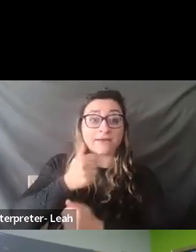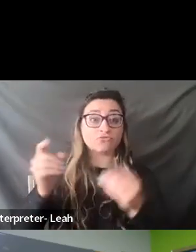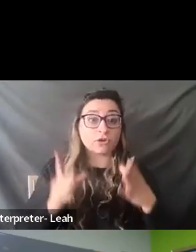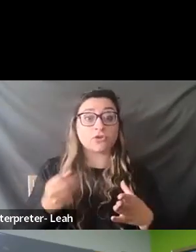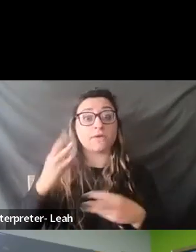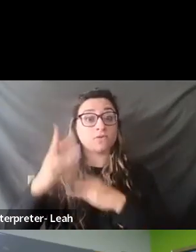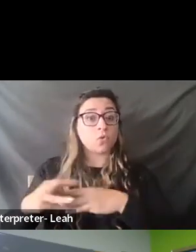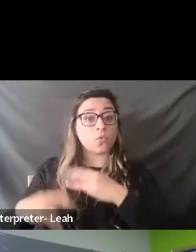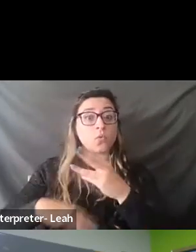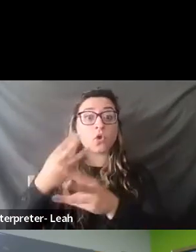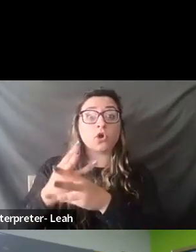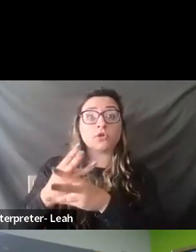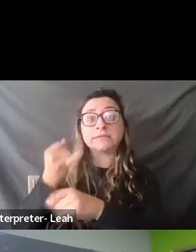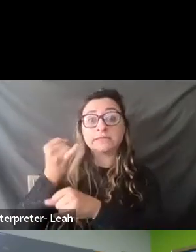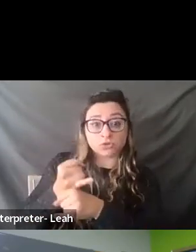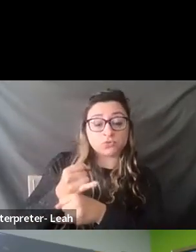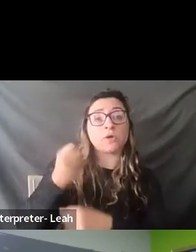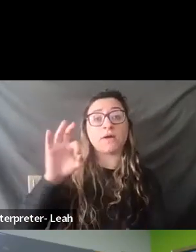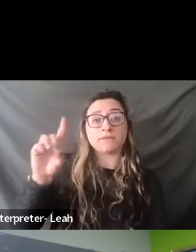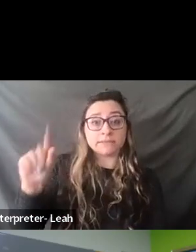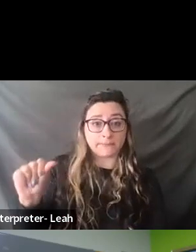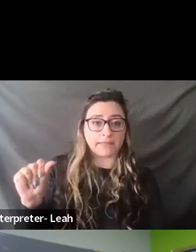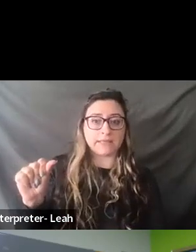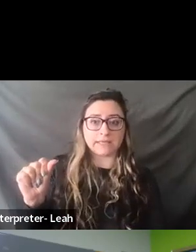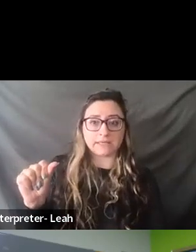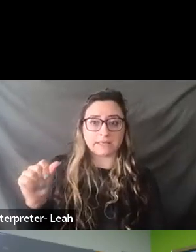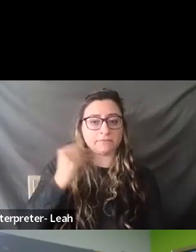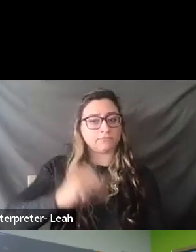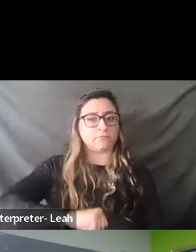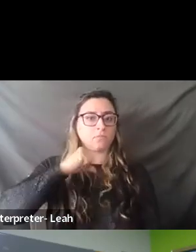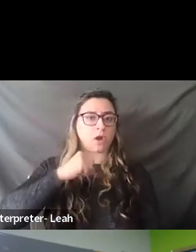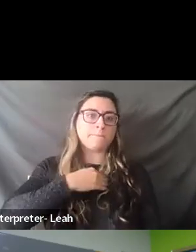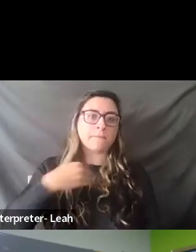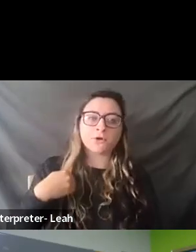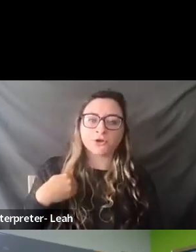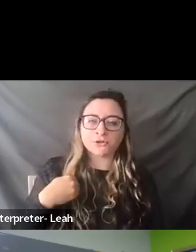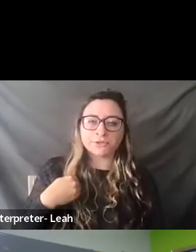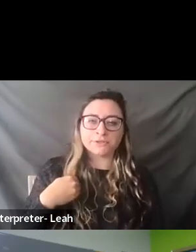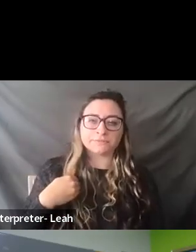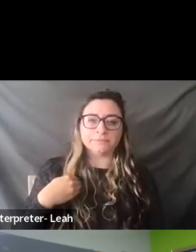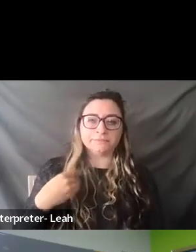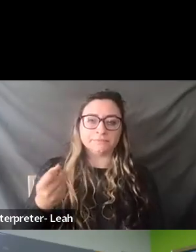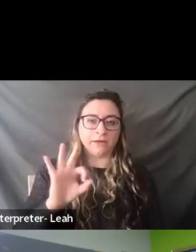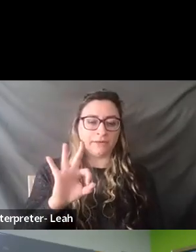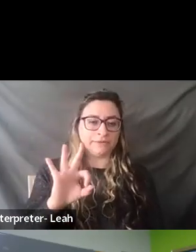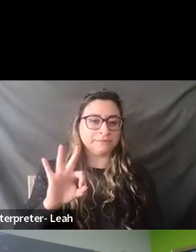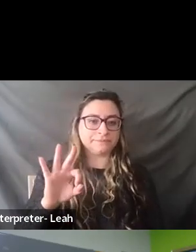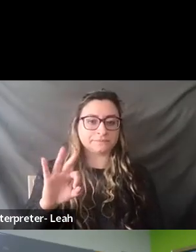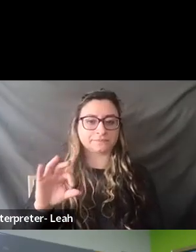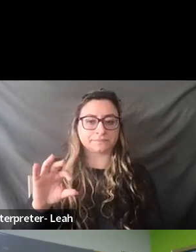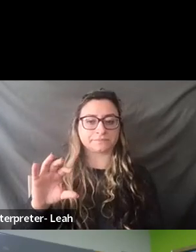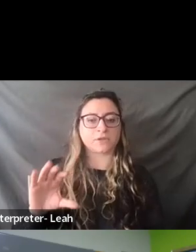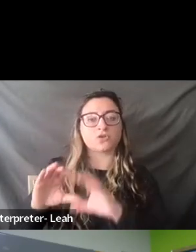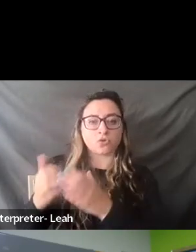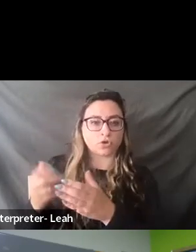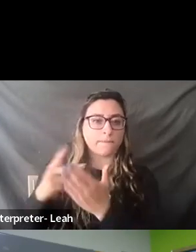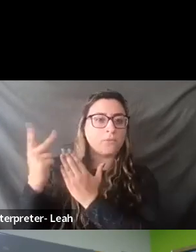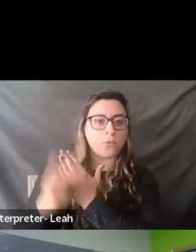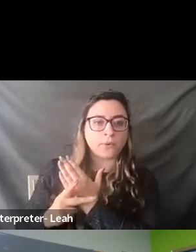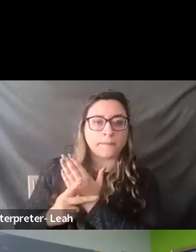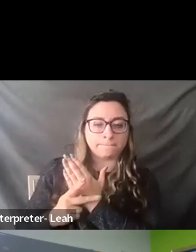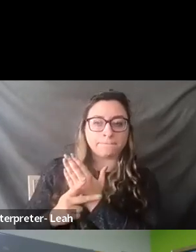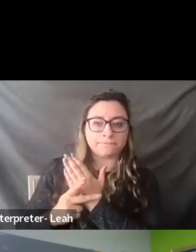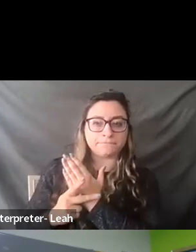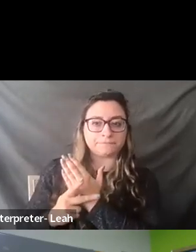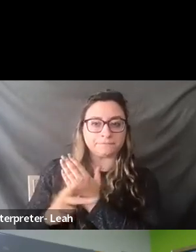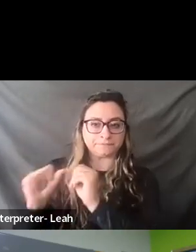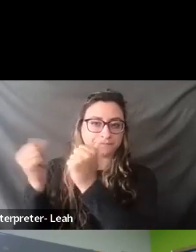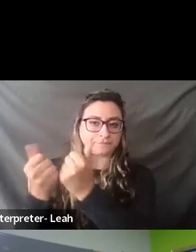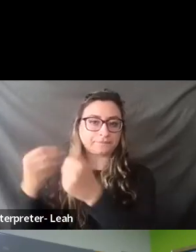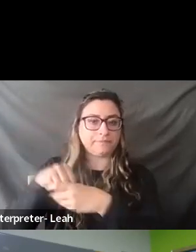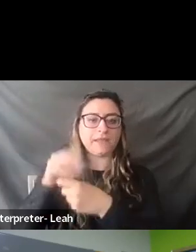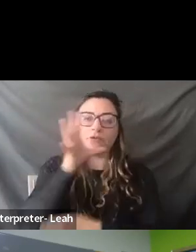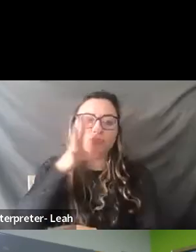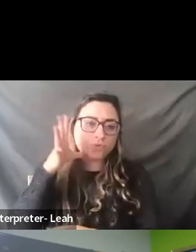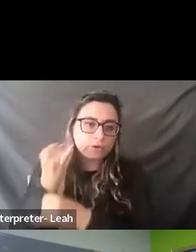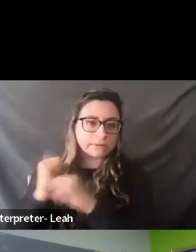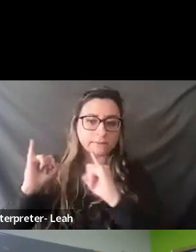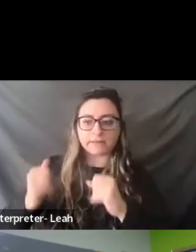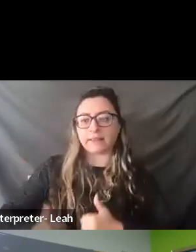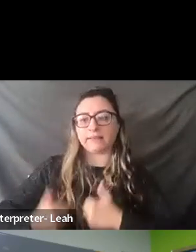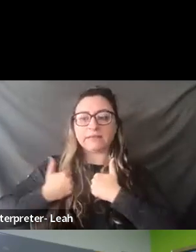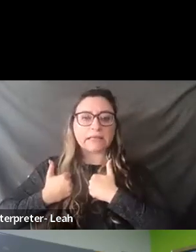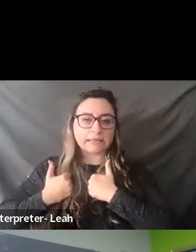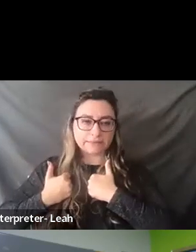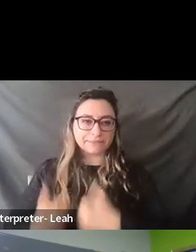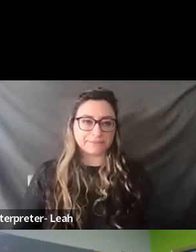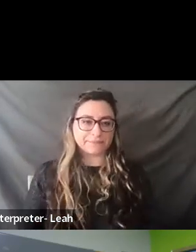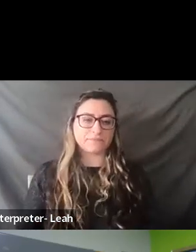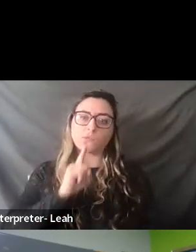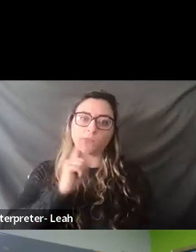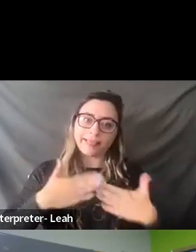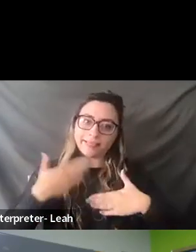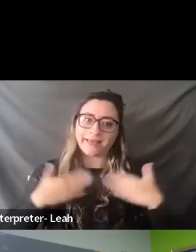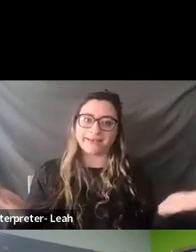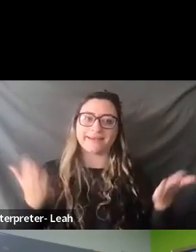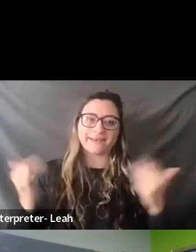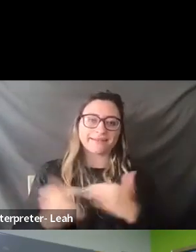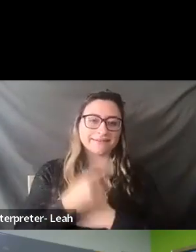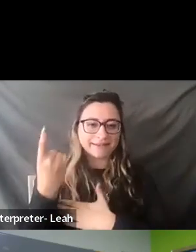Happy to.